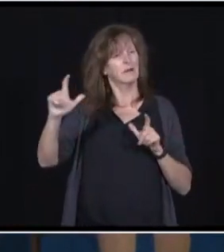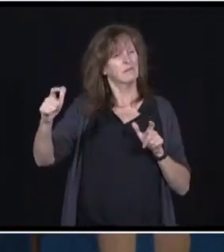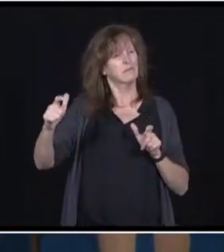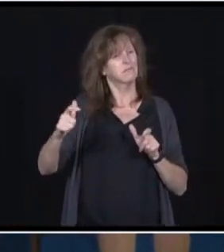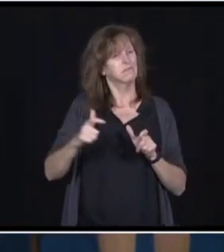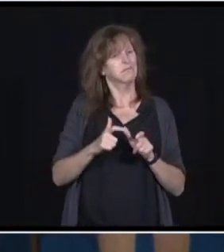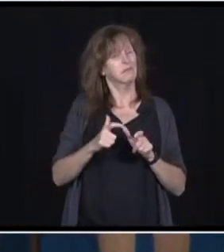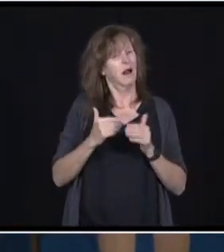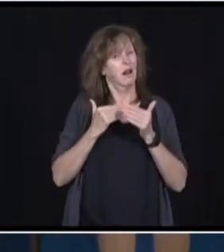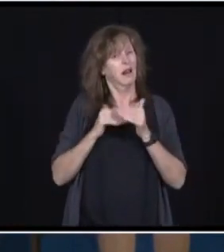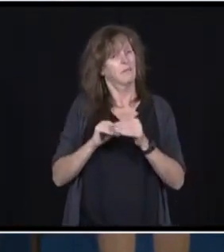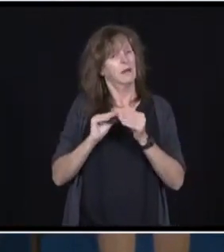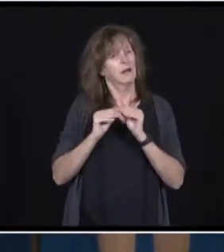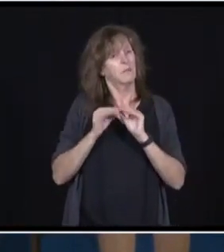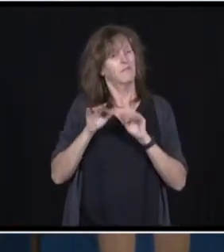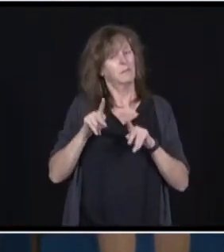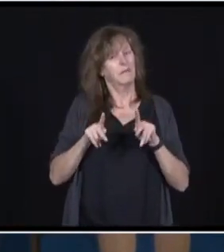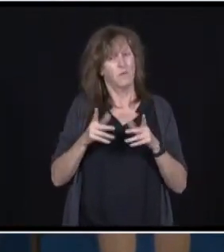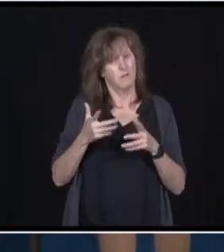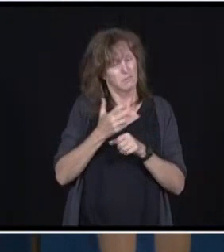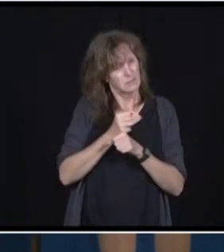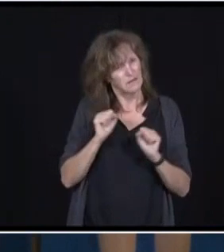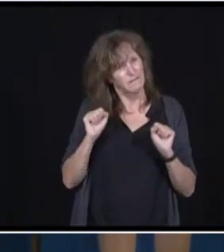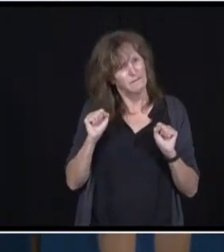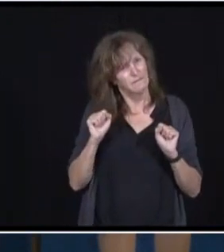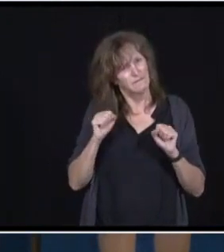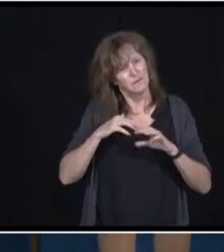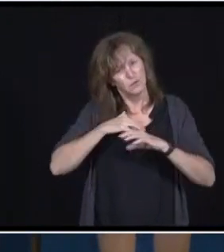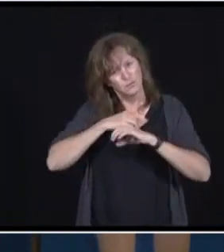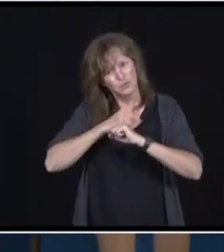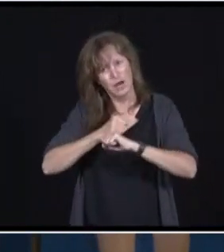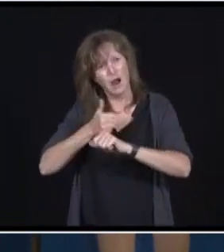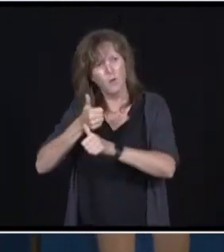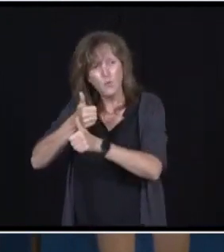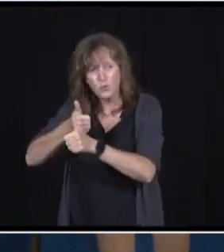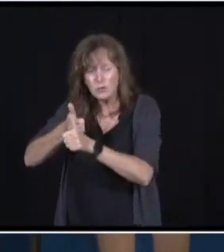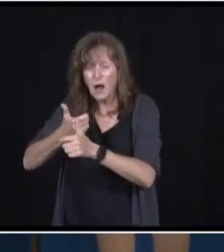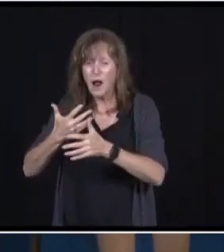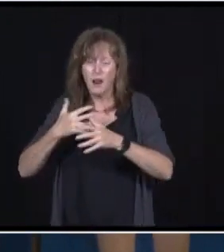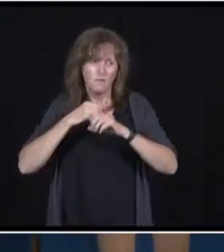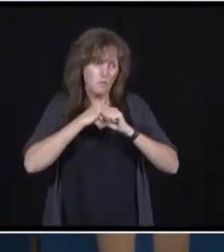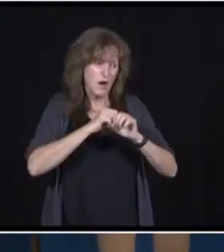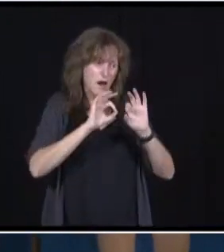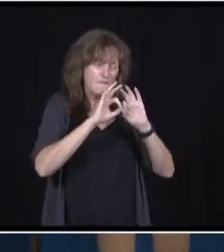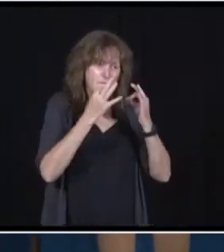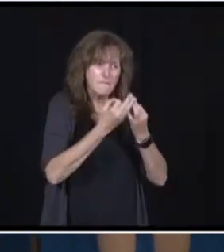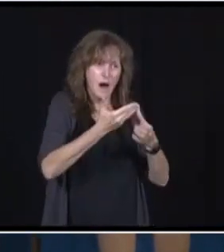measure we should use in other areas? Some are not having a problem with this, some are.